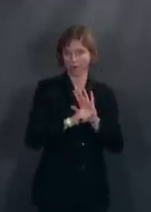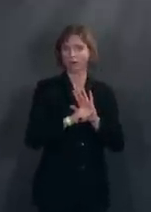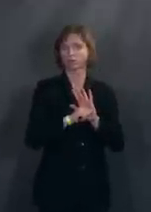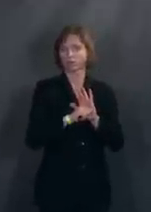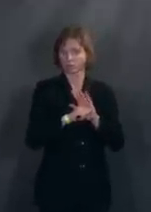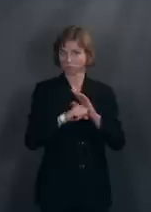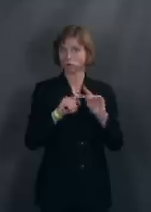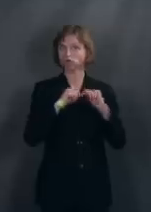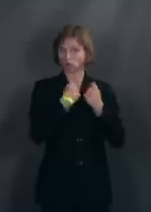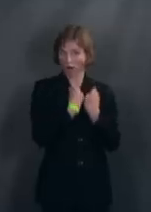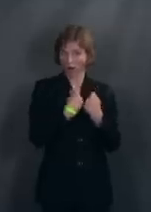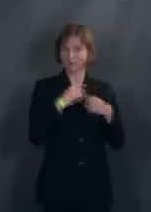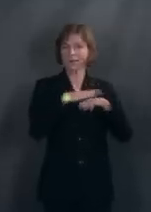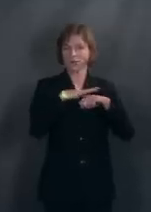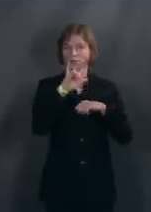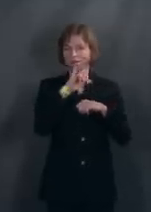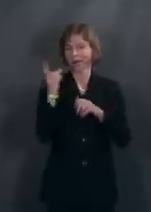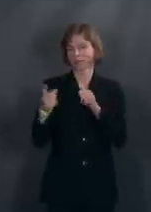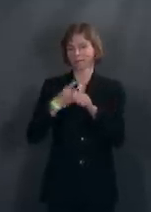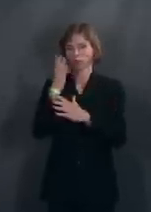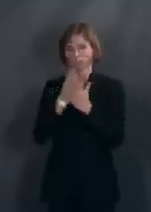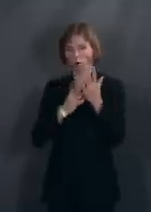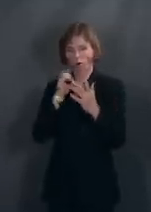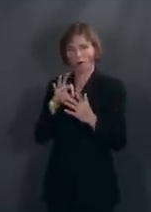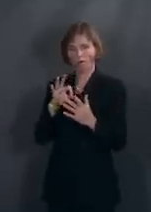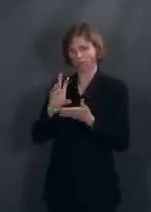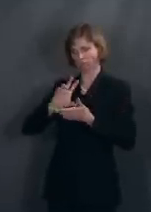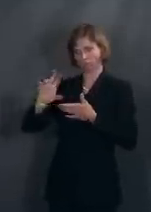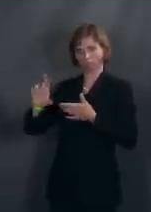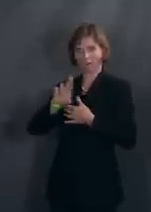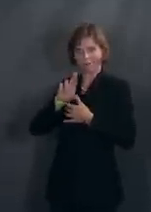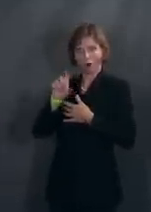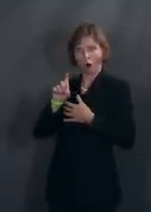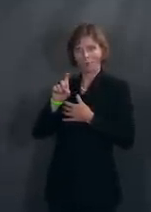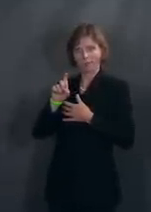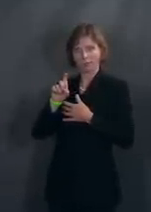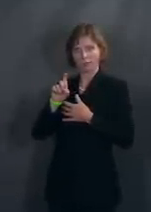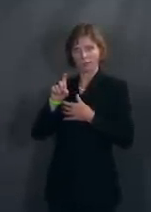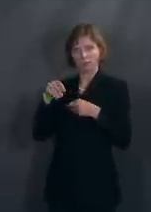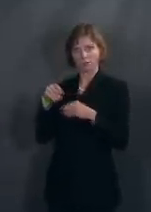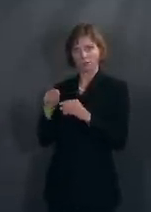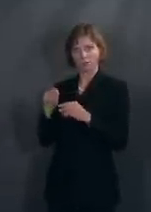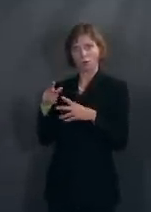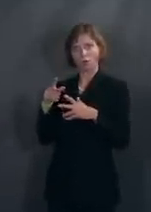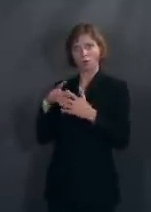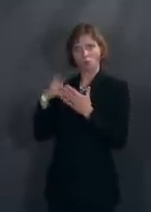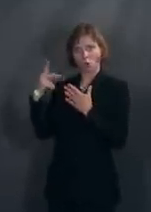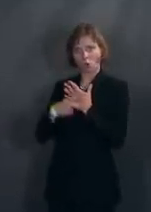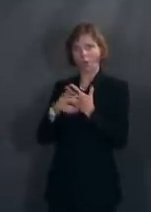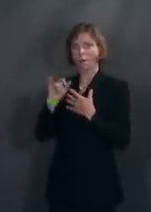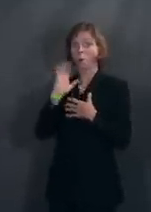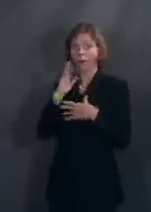That's the first phase of the pharmacy program. And we'll phase up, as I said, as supply increases.